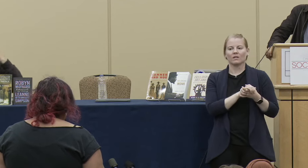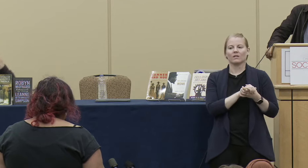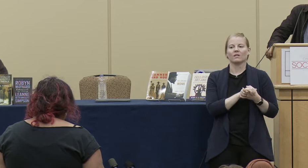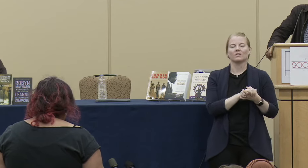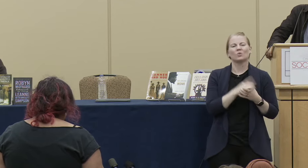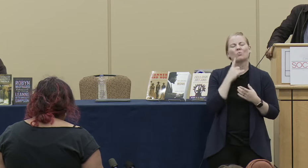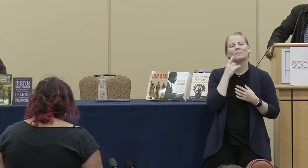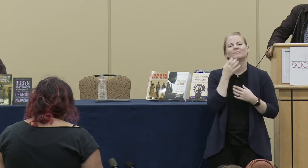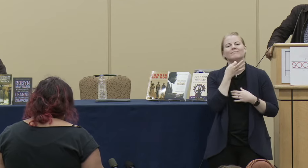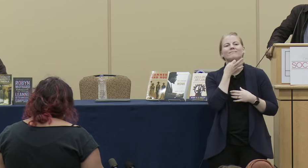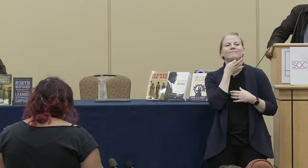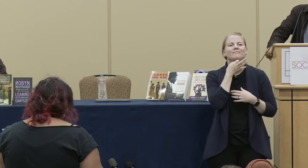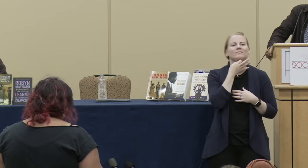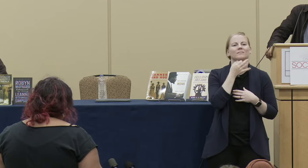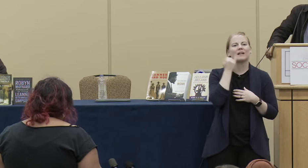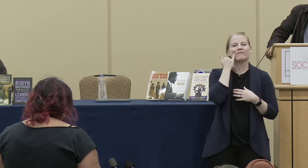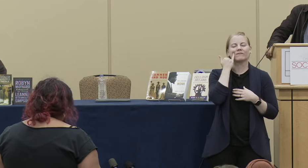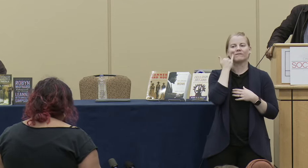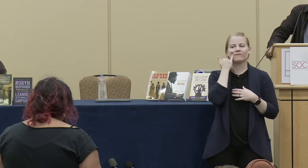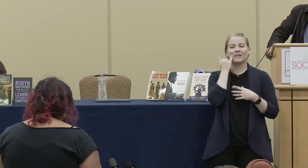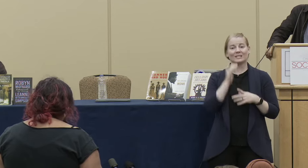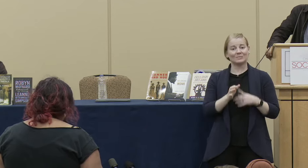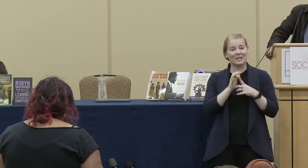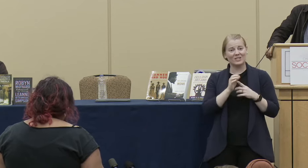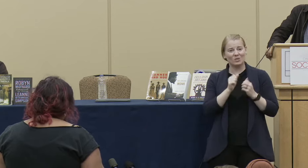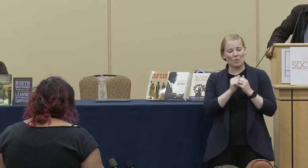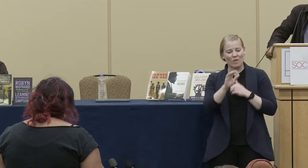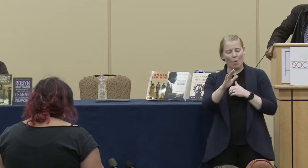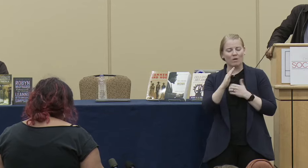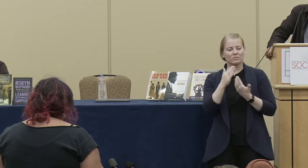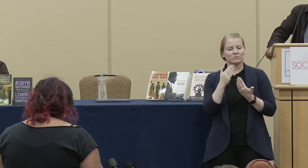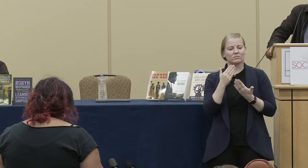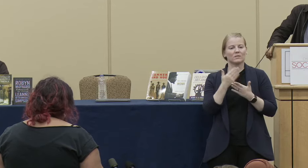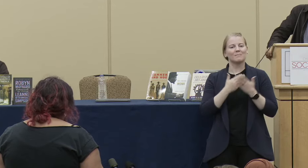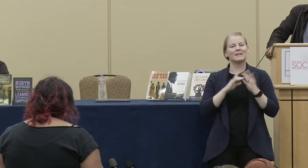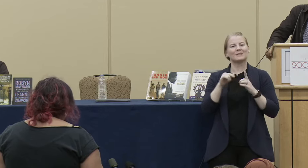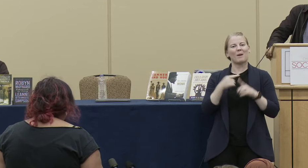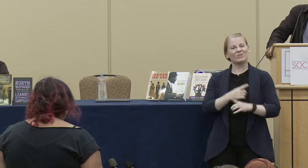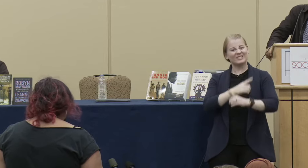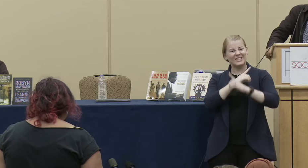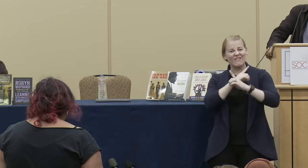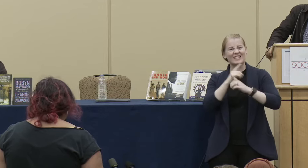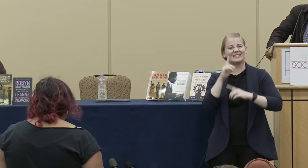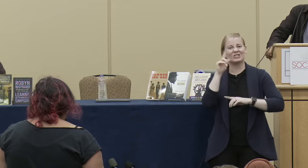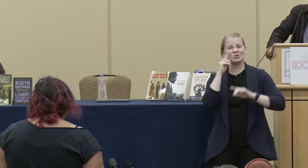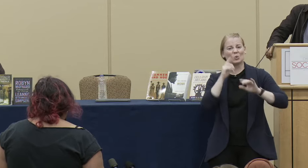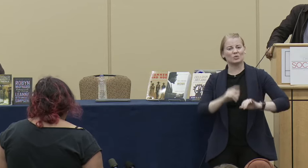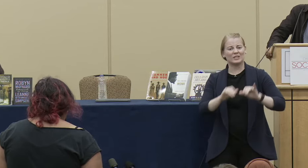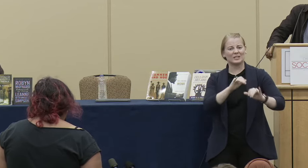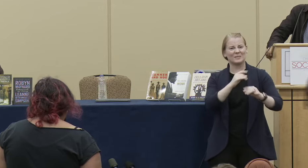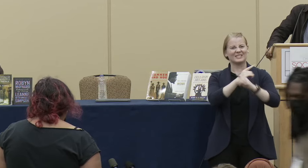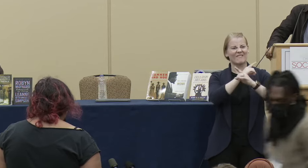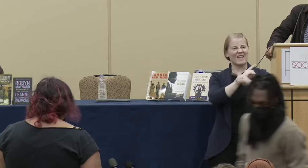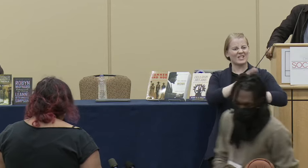you know , and so I'm wondering, especially with your